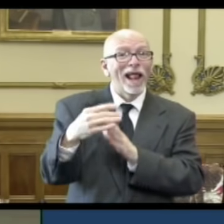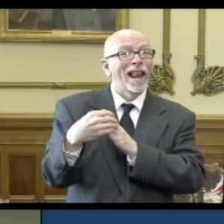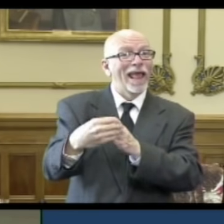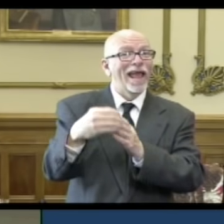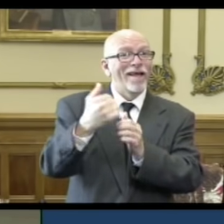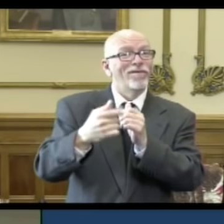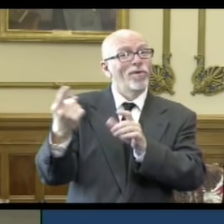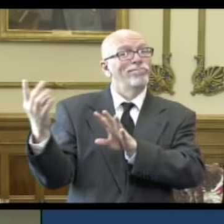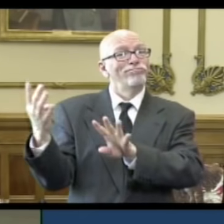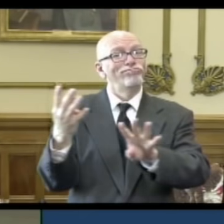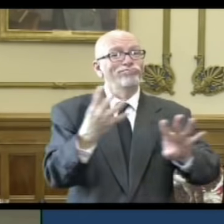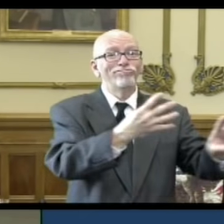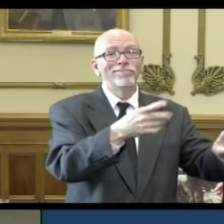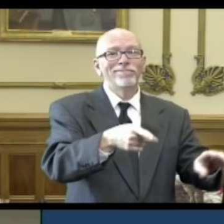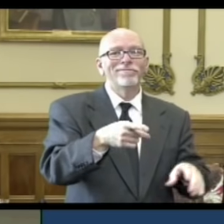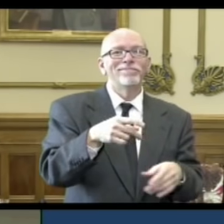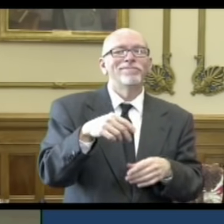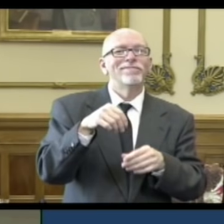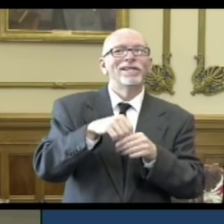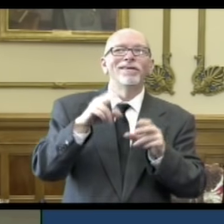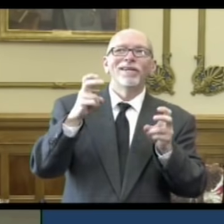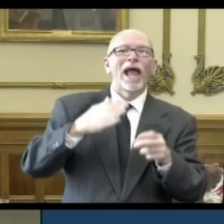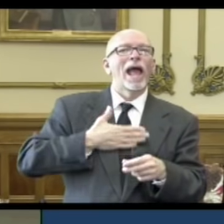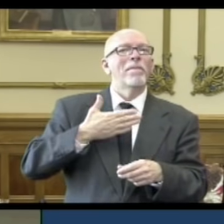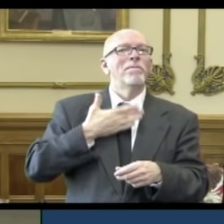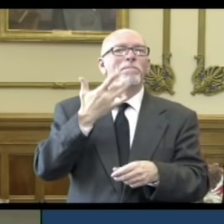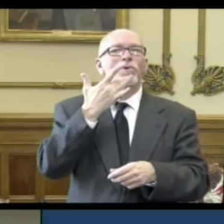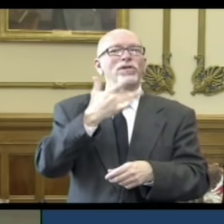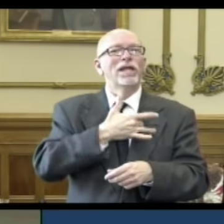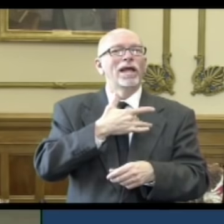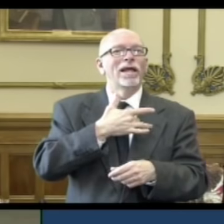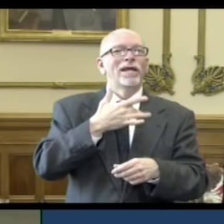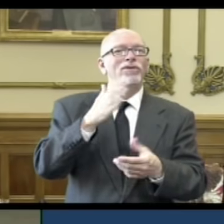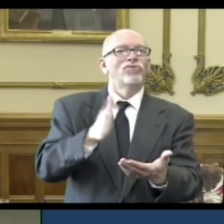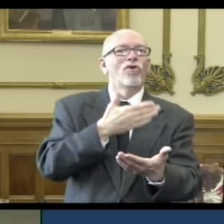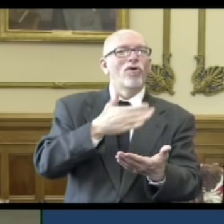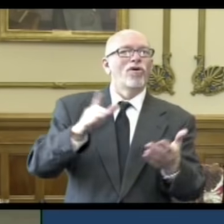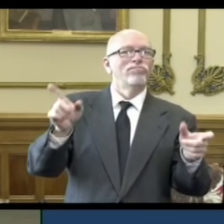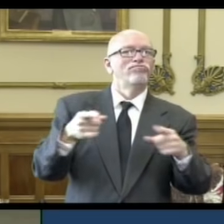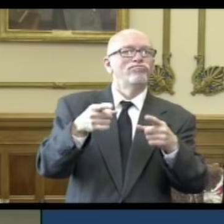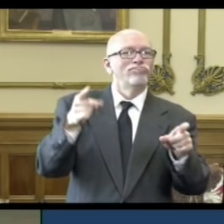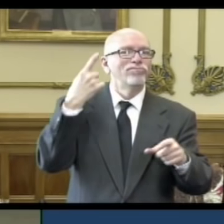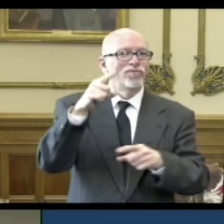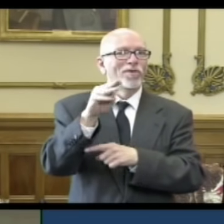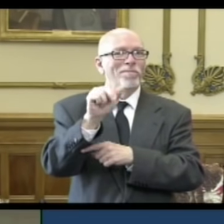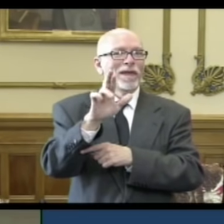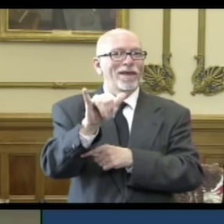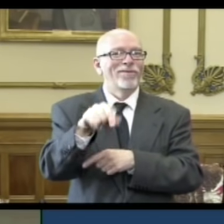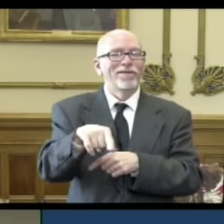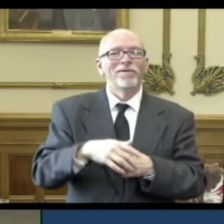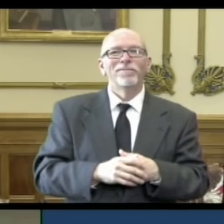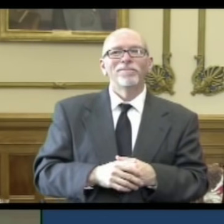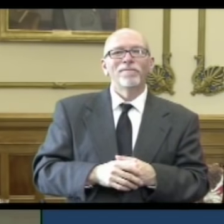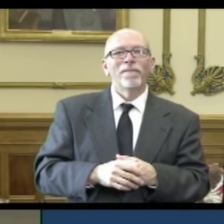FRONT PORCHES EACH CAR PASSED BY THE INTO THE PARADE UP IN CRAMPED WITH THE MAYOR HIMSELF. LED EVERYONE IN